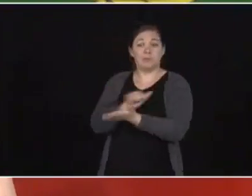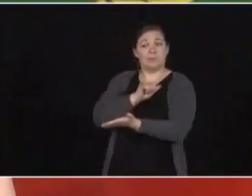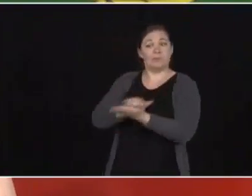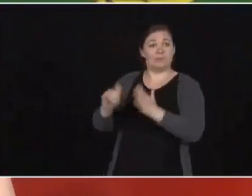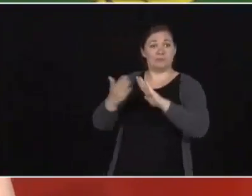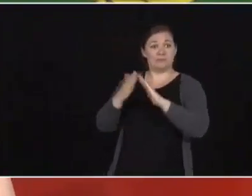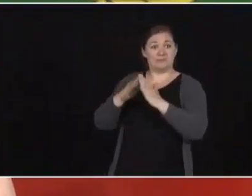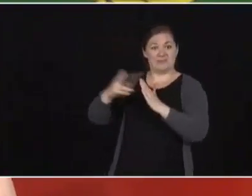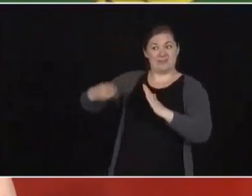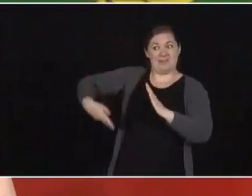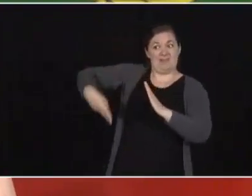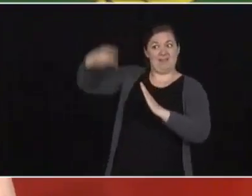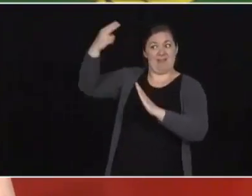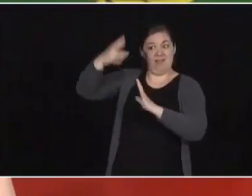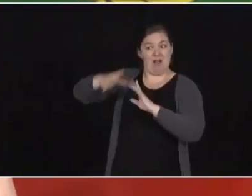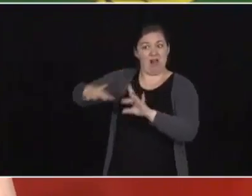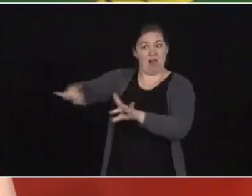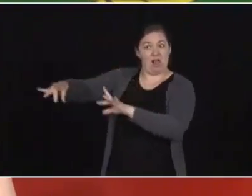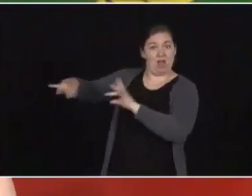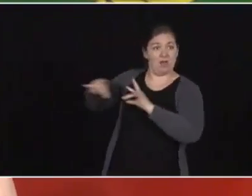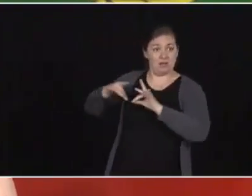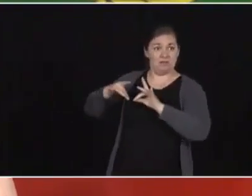where they have relatively